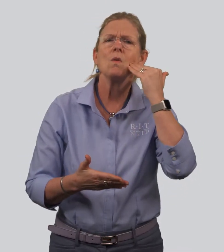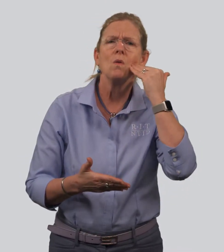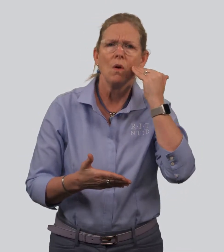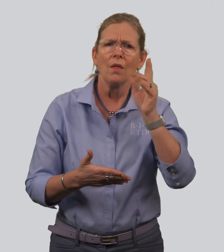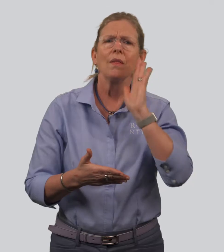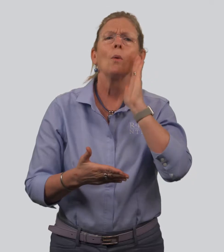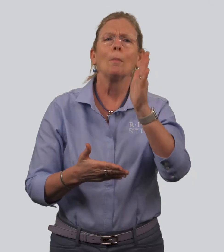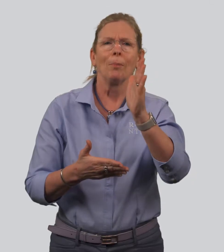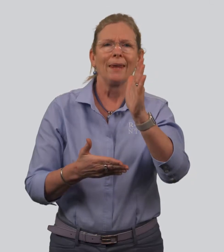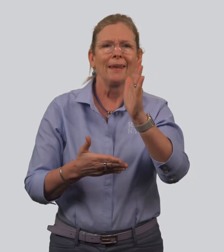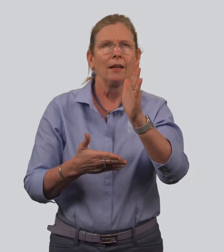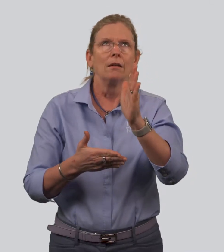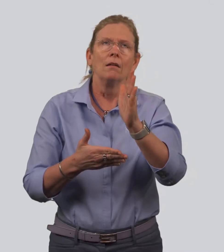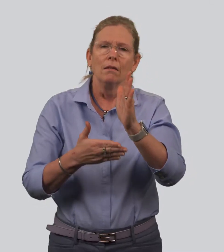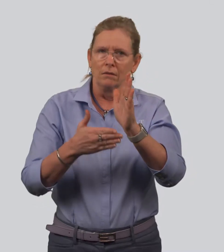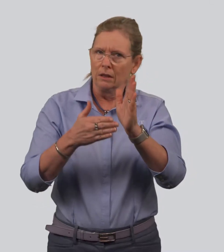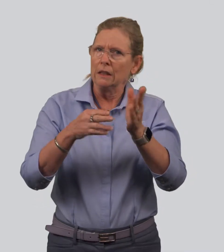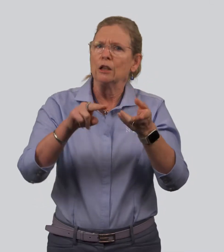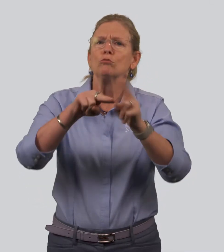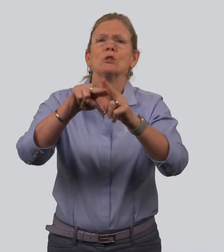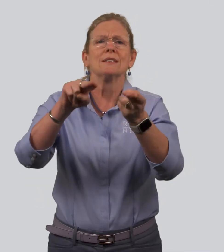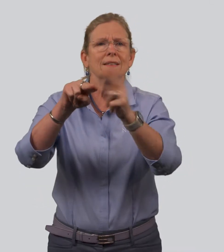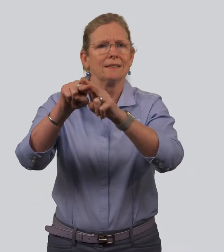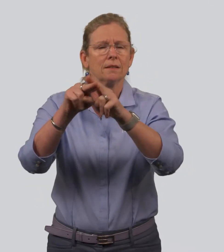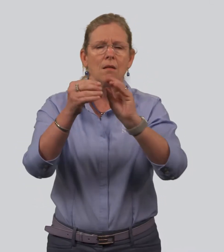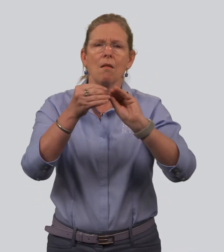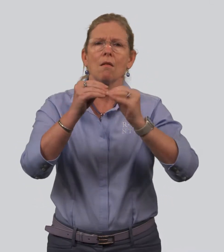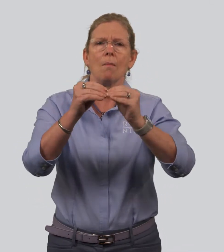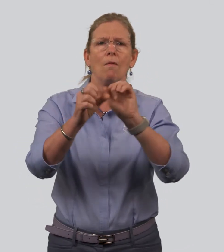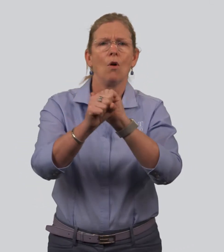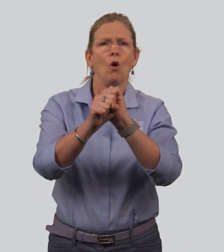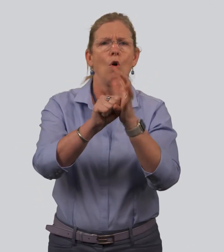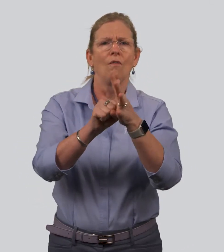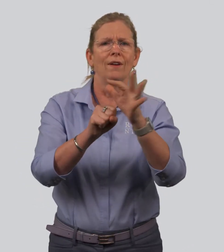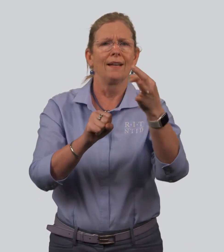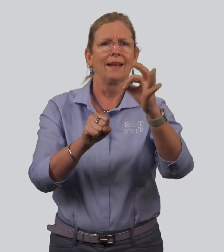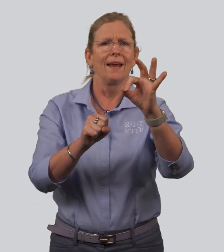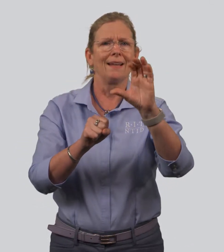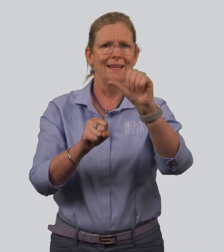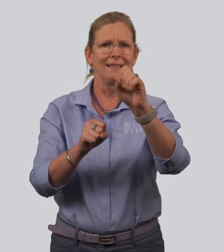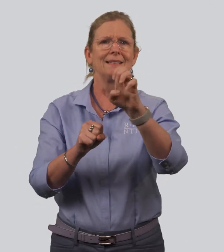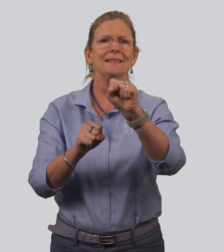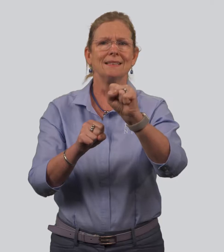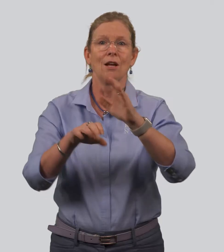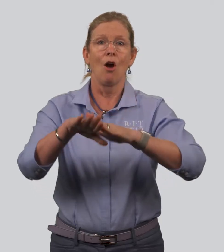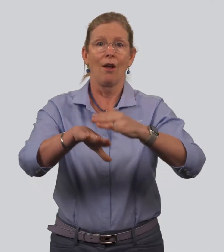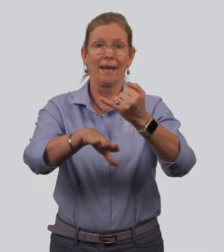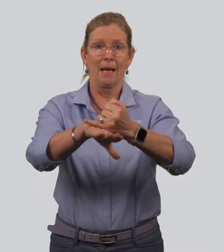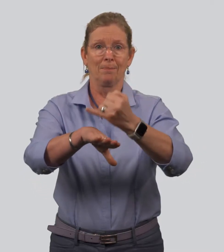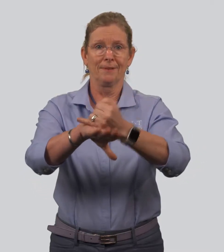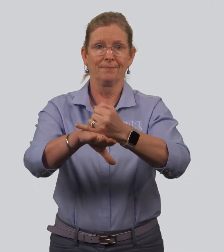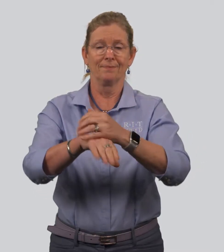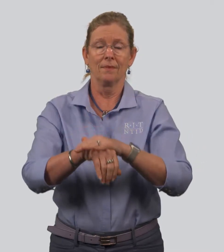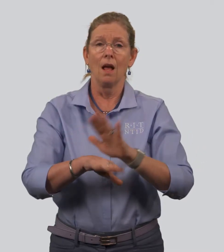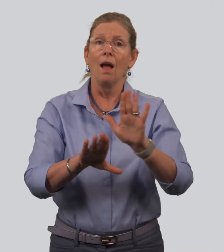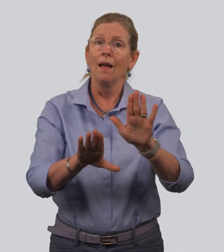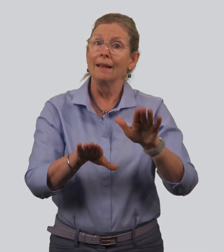We know there will be inevitable increases in the numbers of COVID-19 cases on campus.